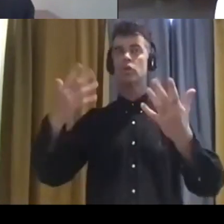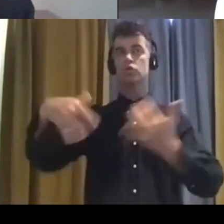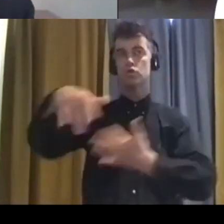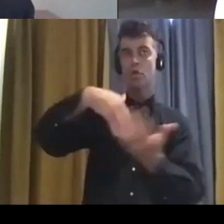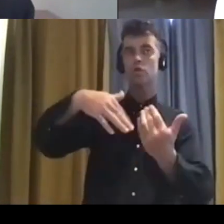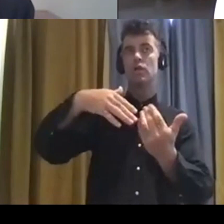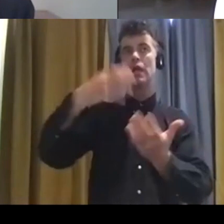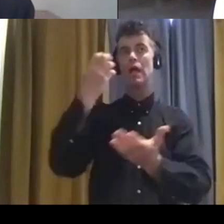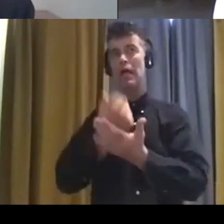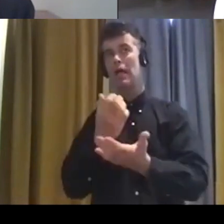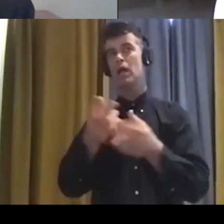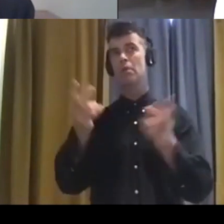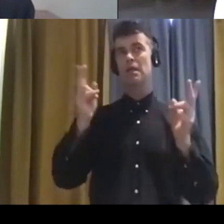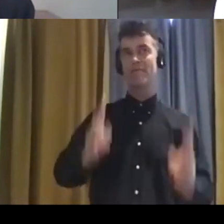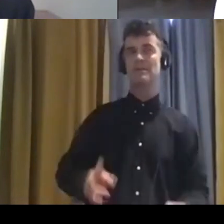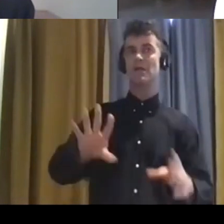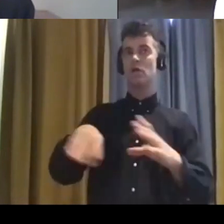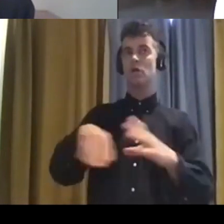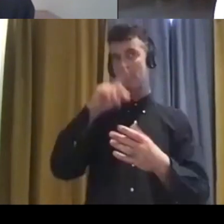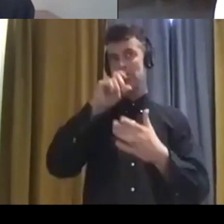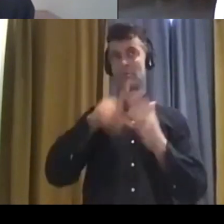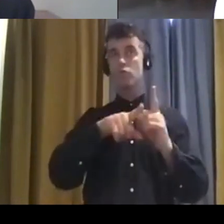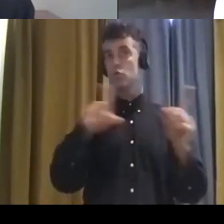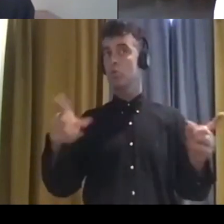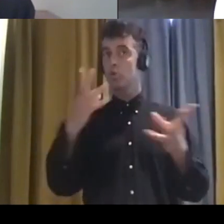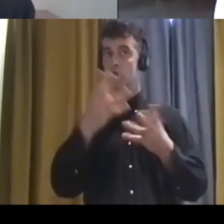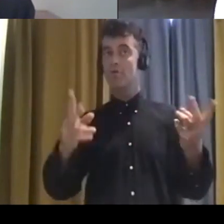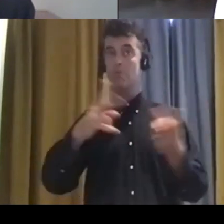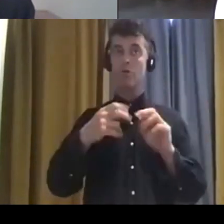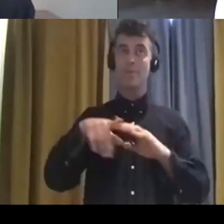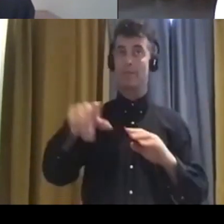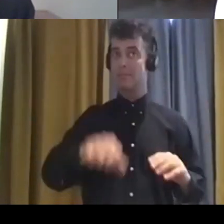of people with disability. If you are solving a problem in this space, if you believe you